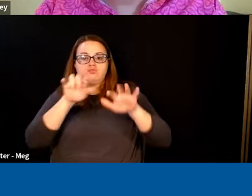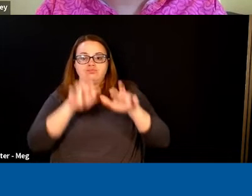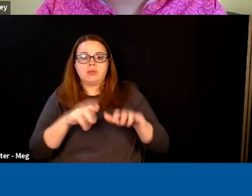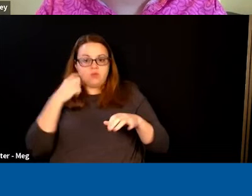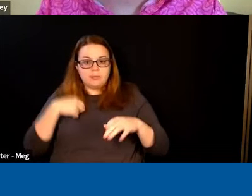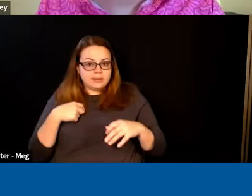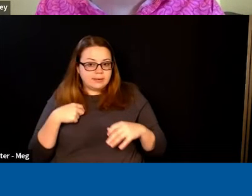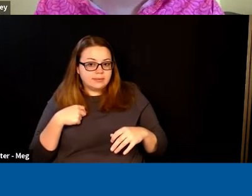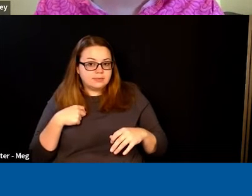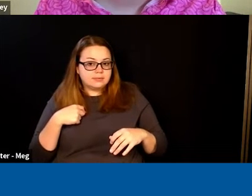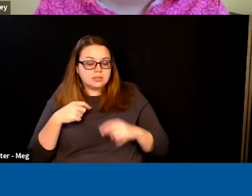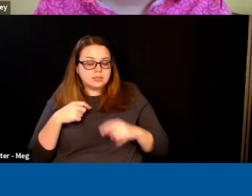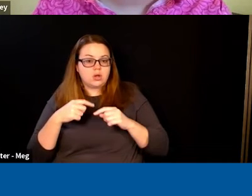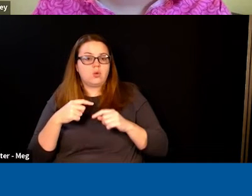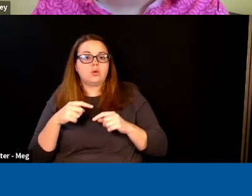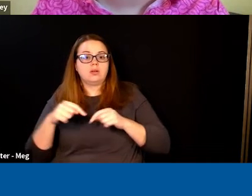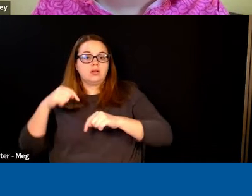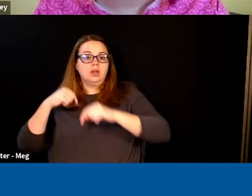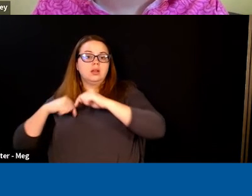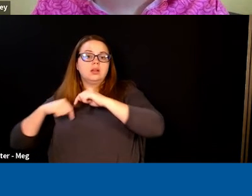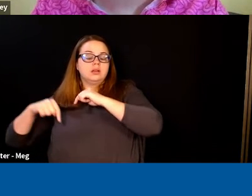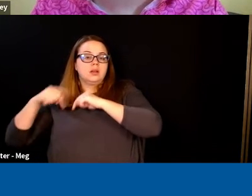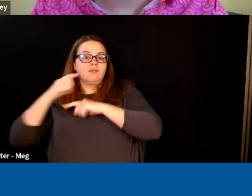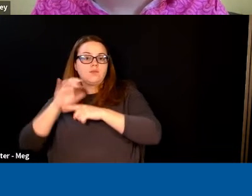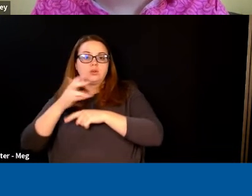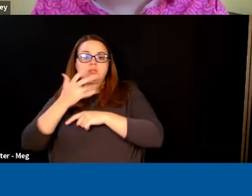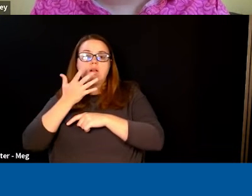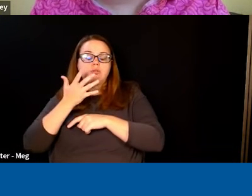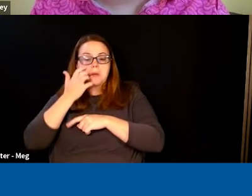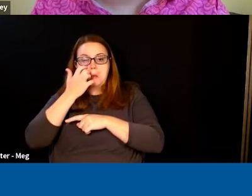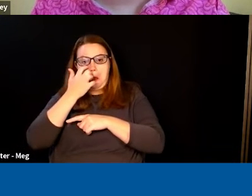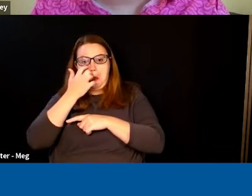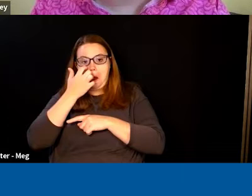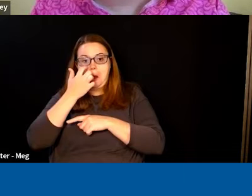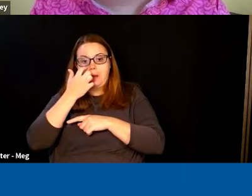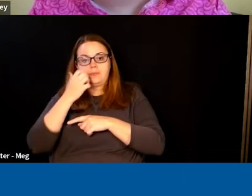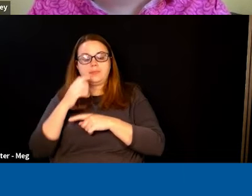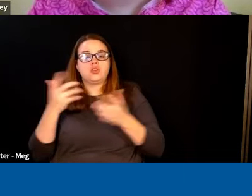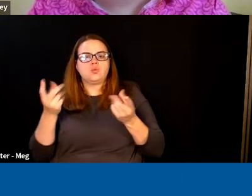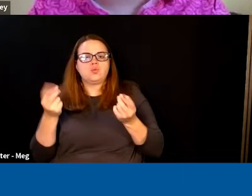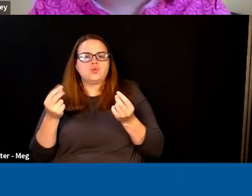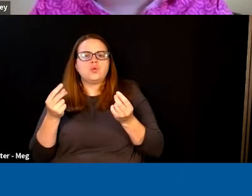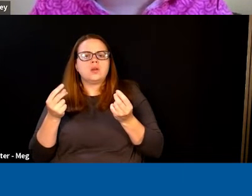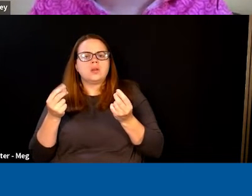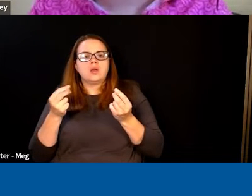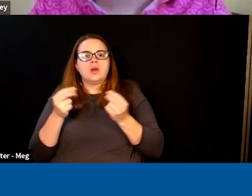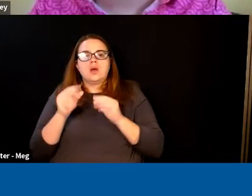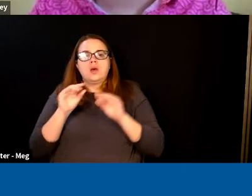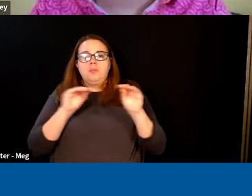and just shift back out of forced colors mode. So what we can do about this is move the placeholder